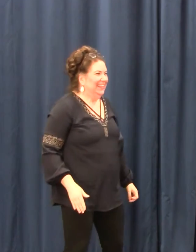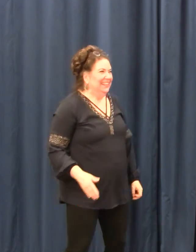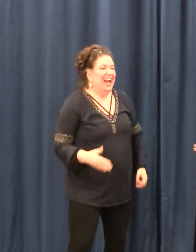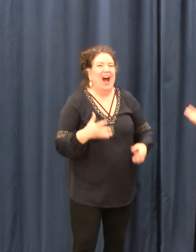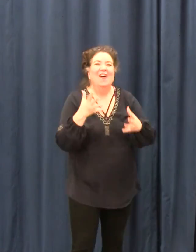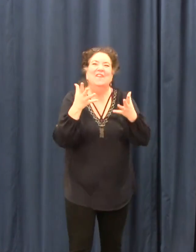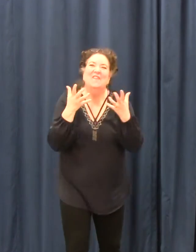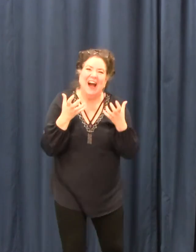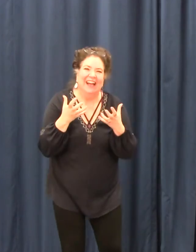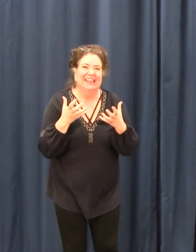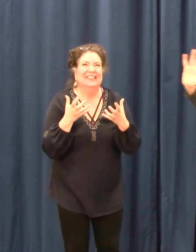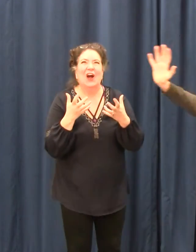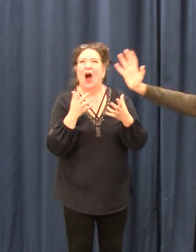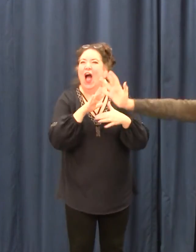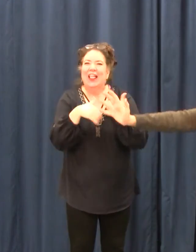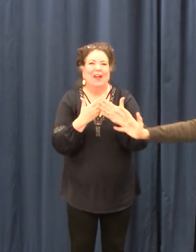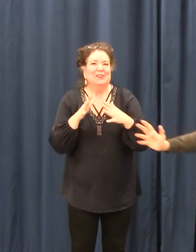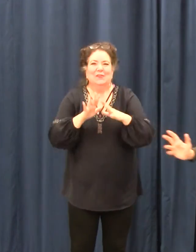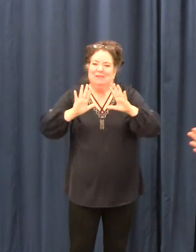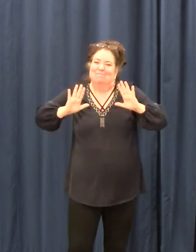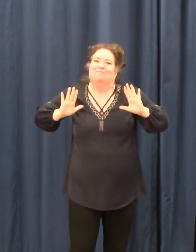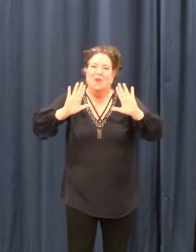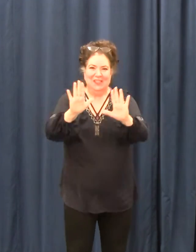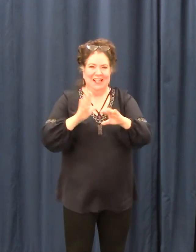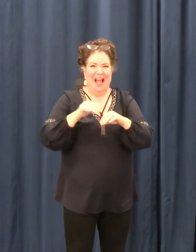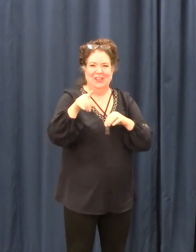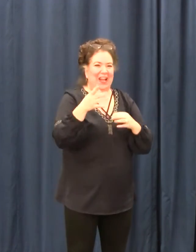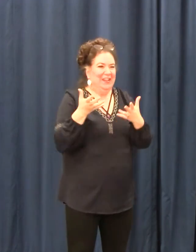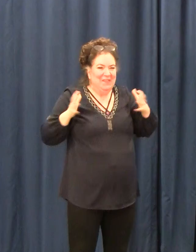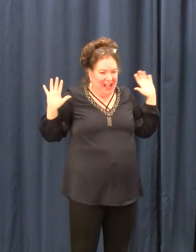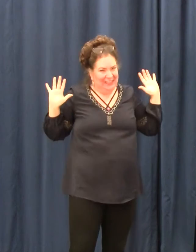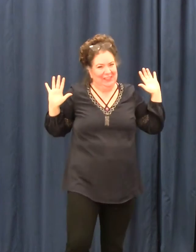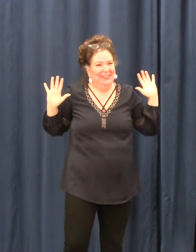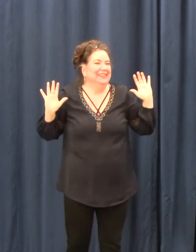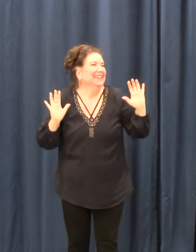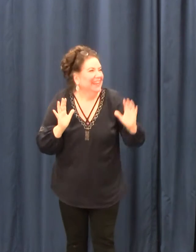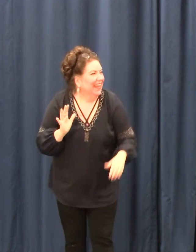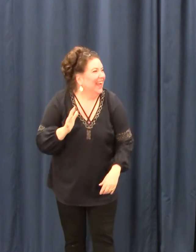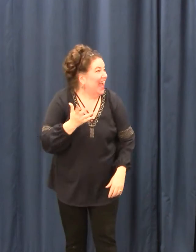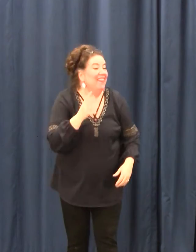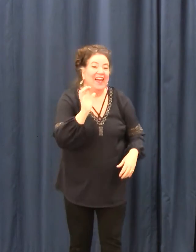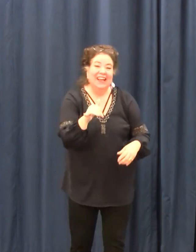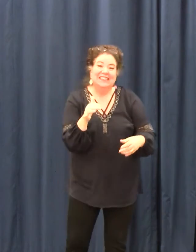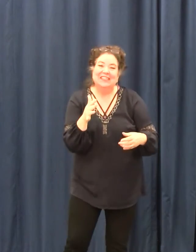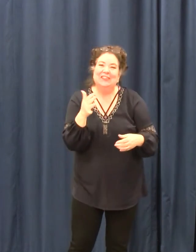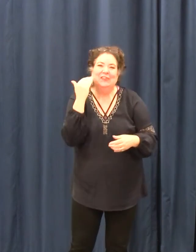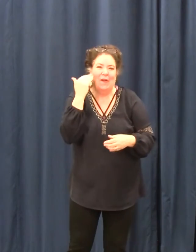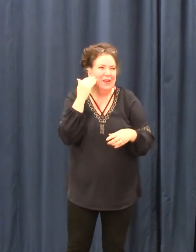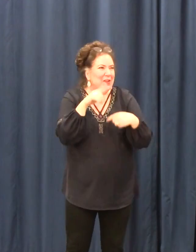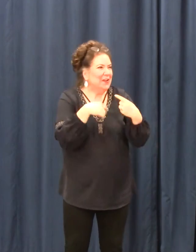All I was doing was pushing on you, and I didn't want to! (Luane) You know when you're